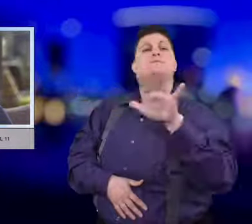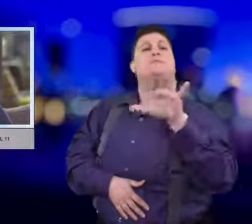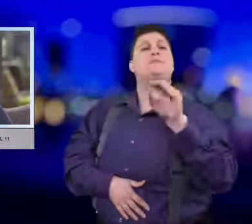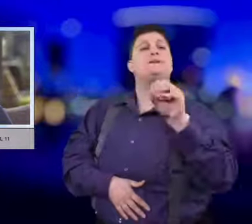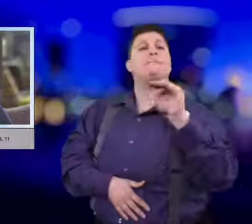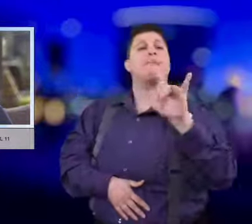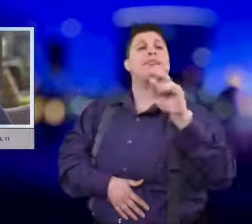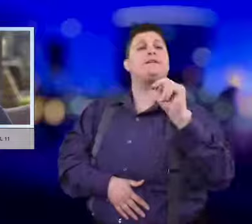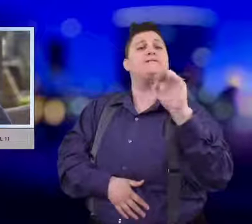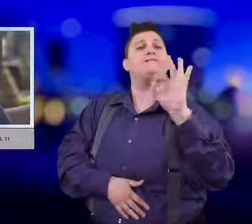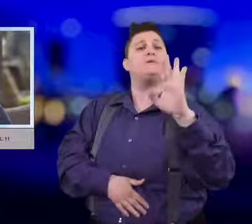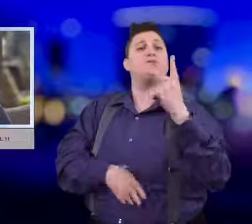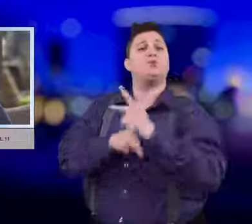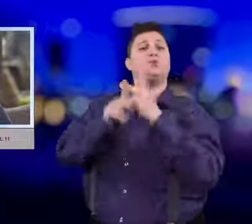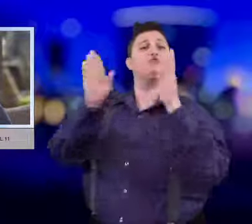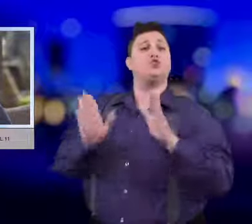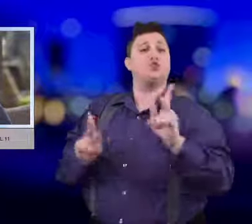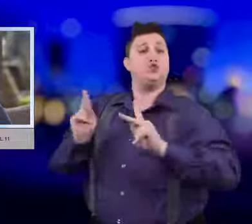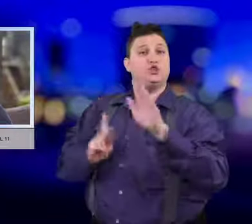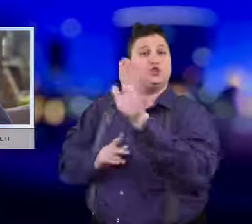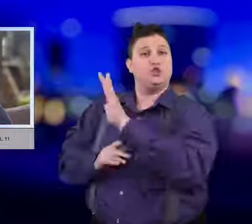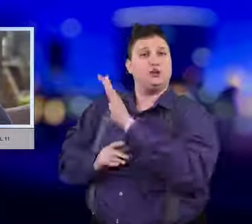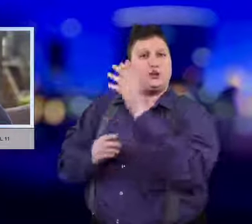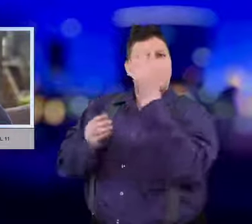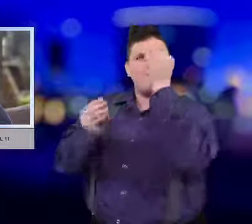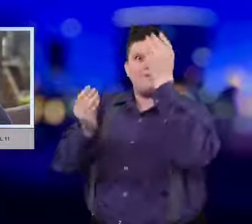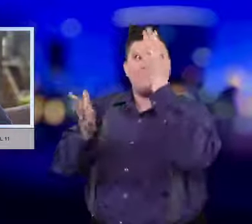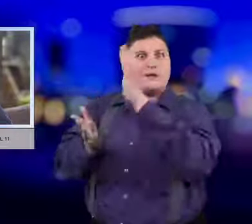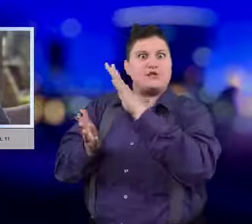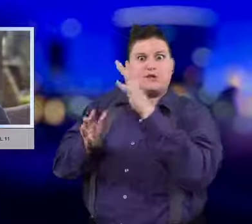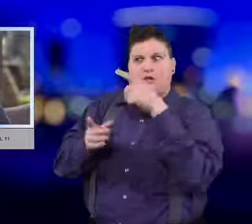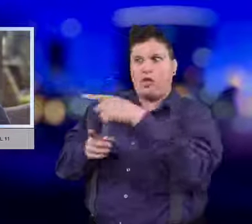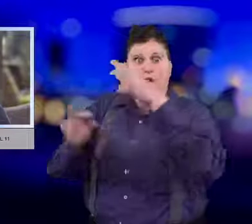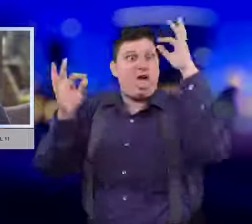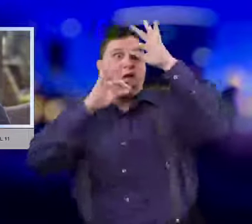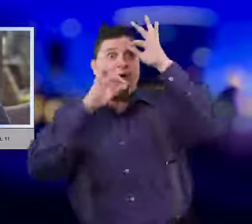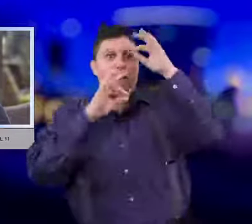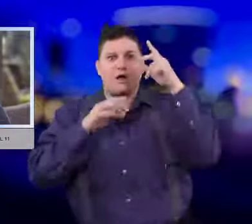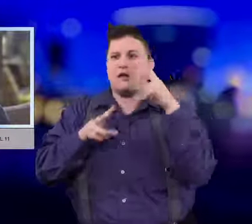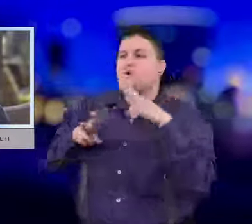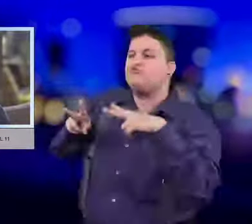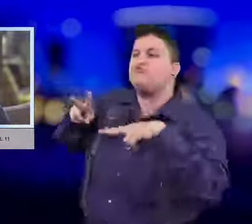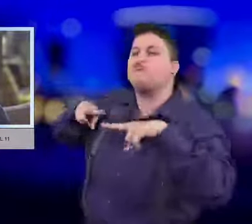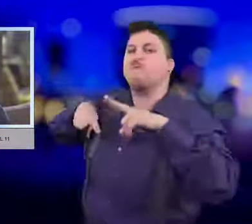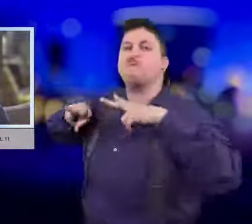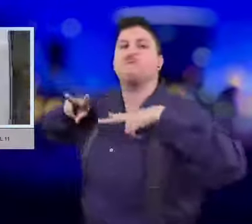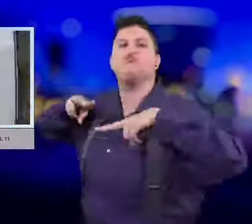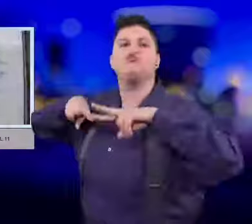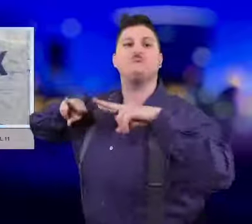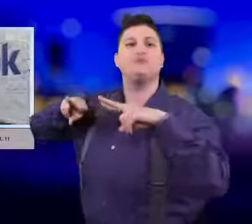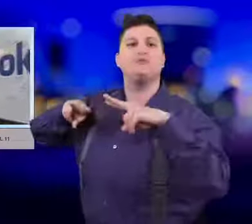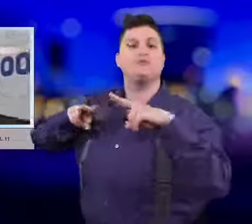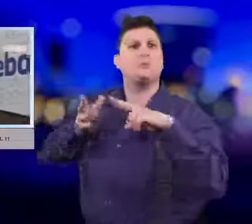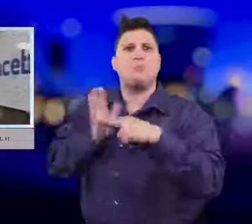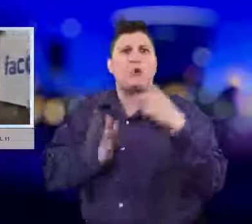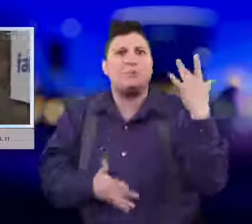on roughly 50 million Facebook users without their knowledge.